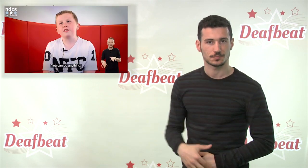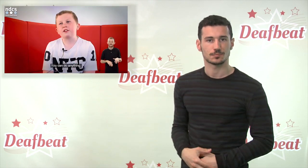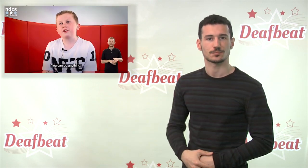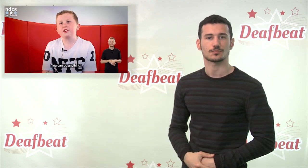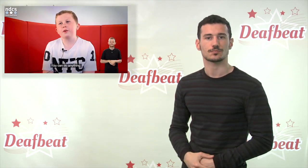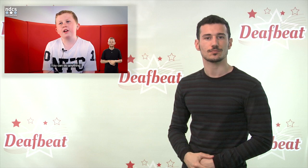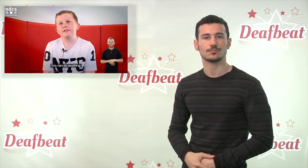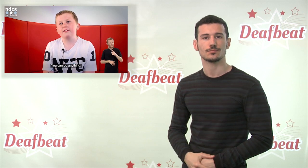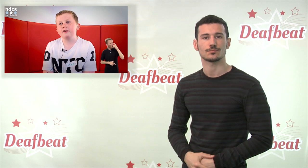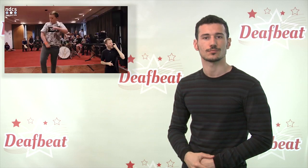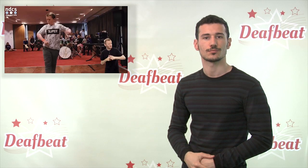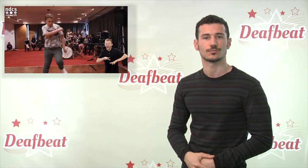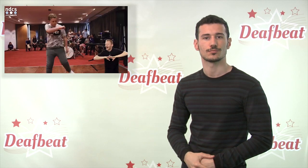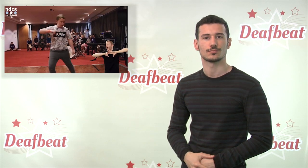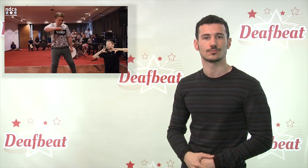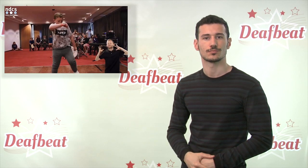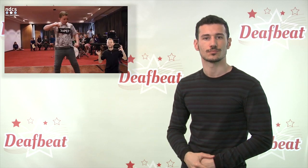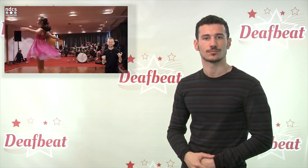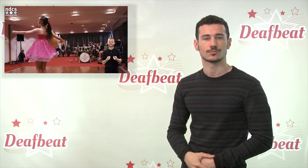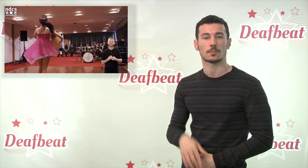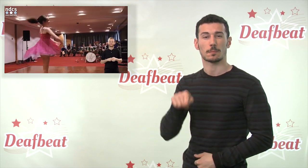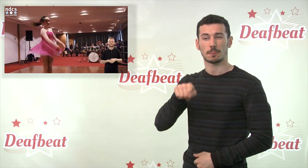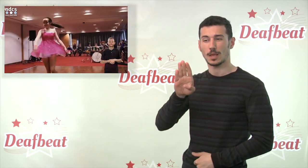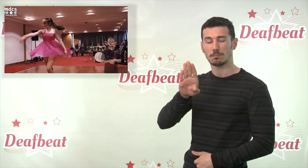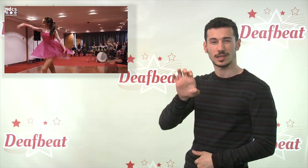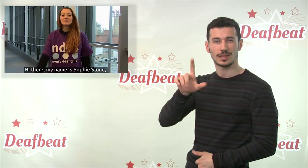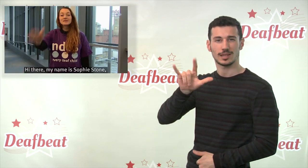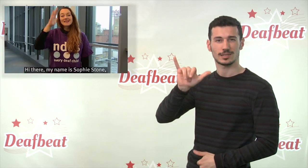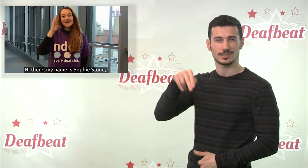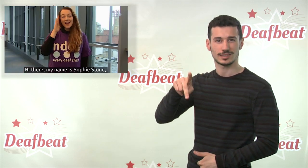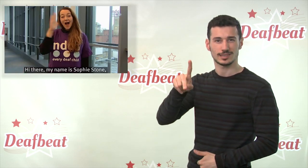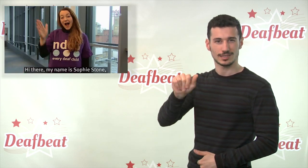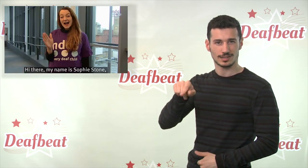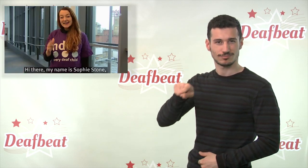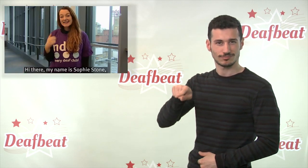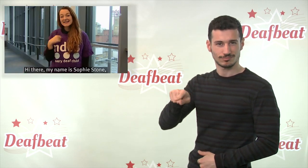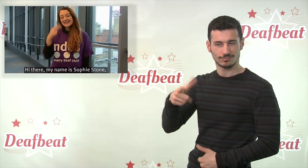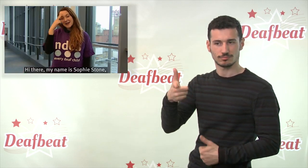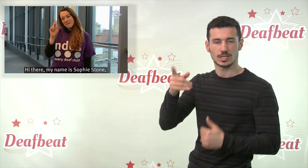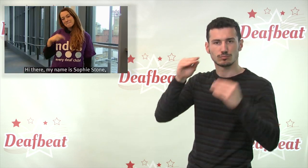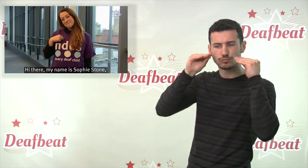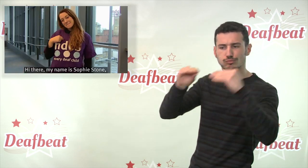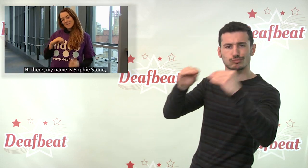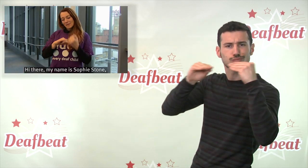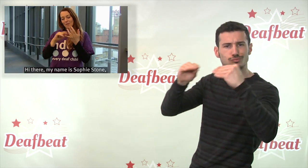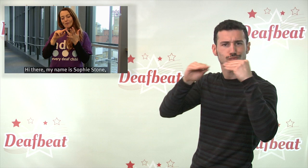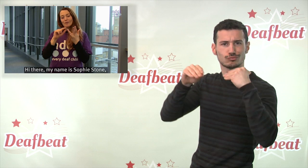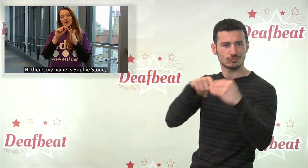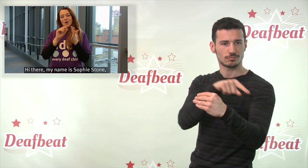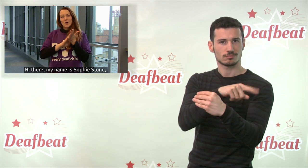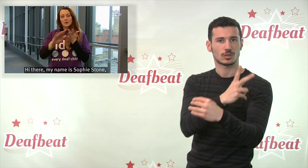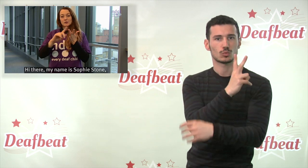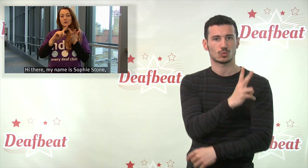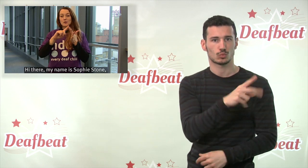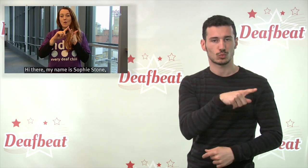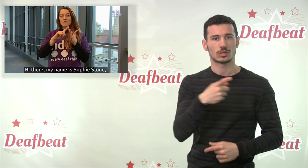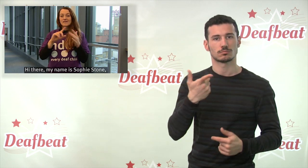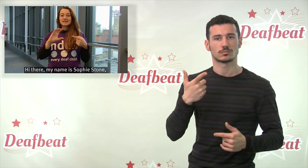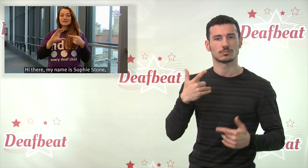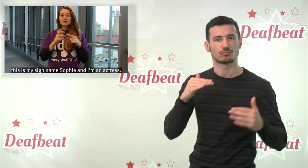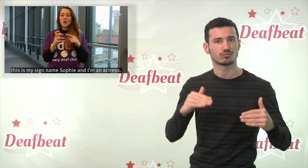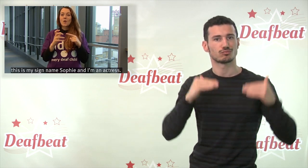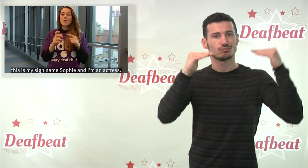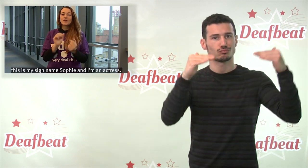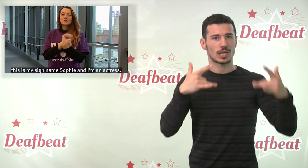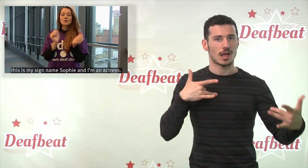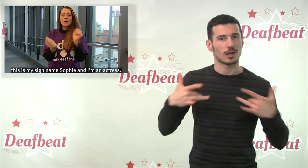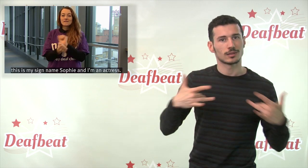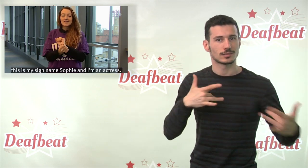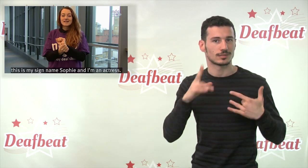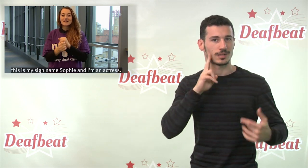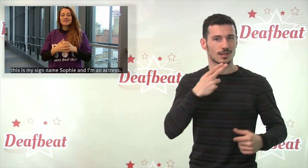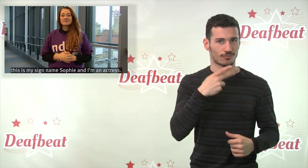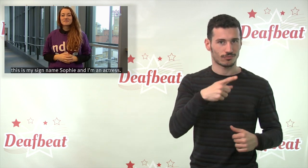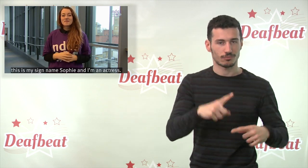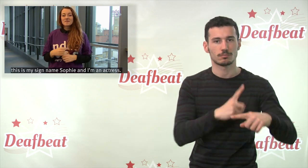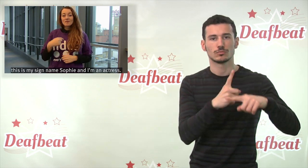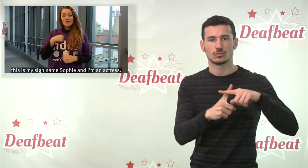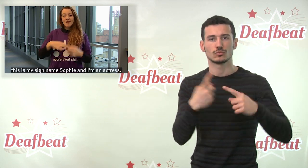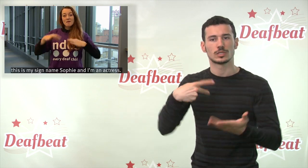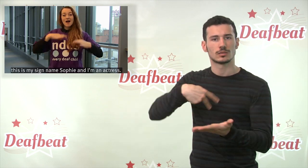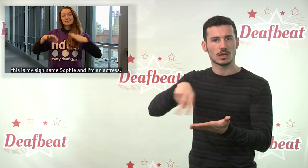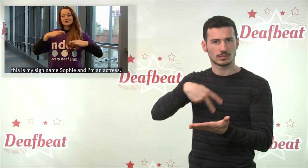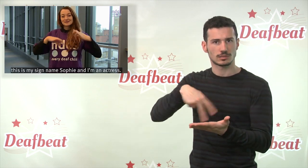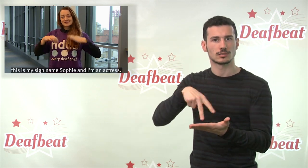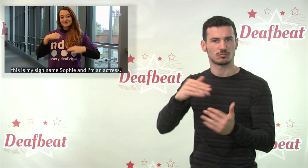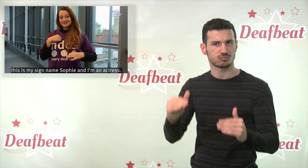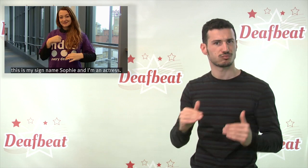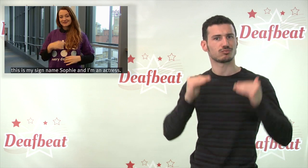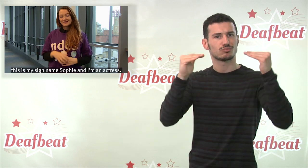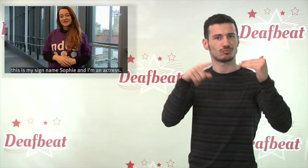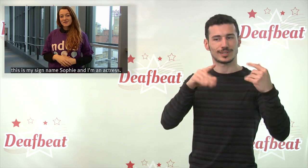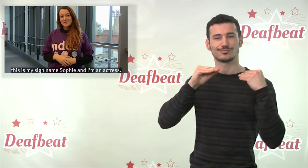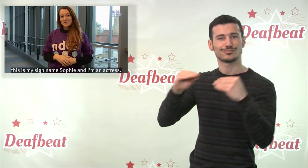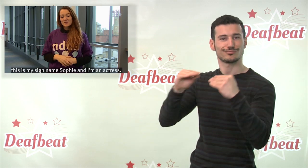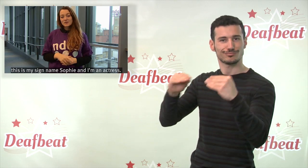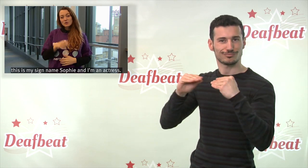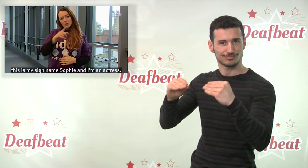top dancing and acting professionals. An accomplished deaf actress and a deaf dancing professional will teach